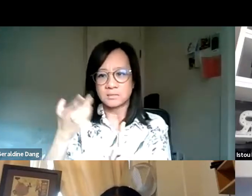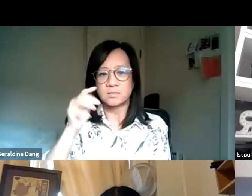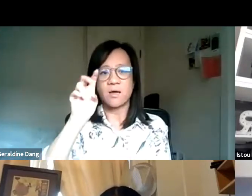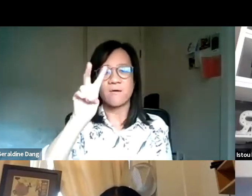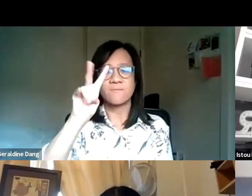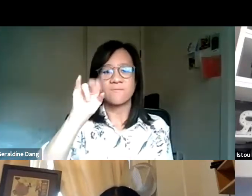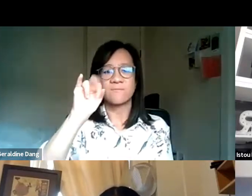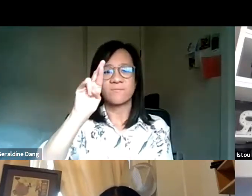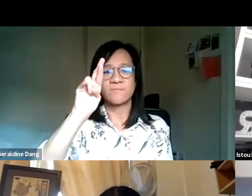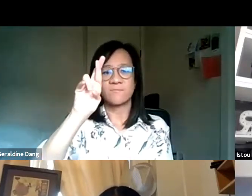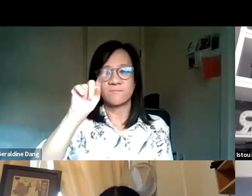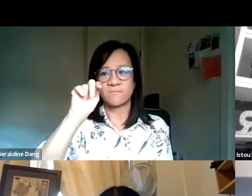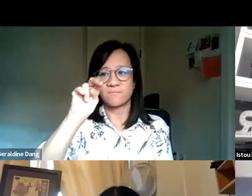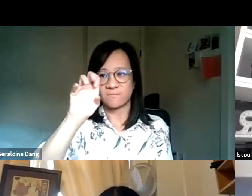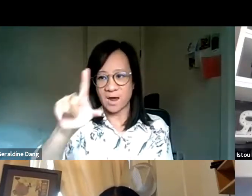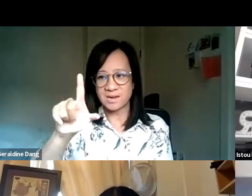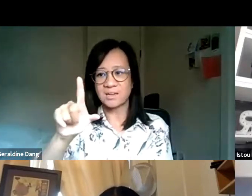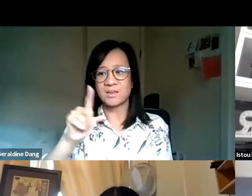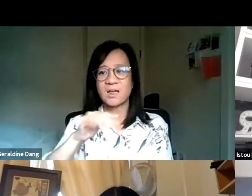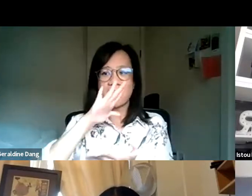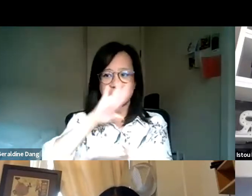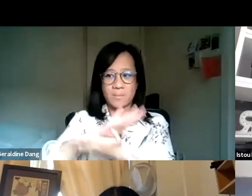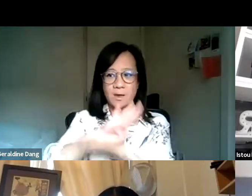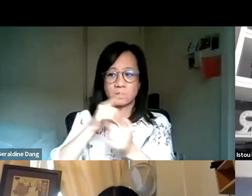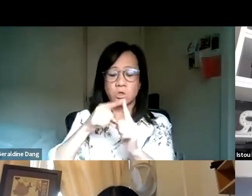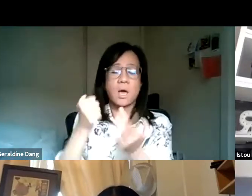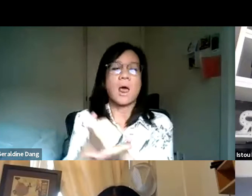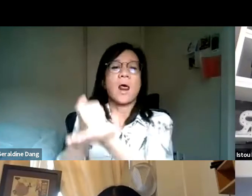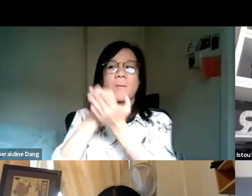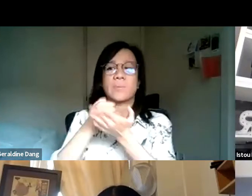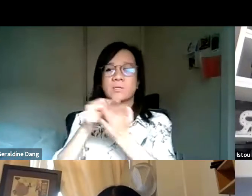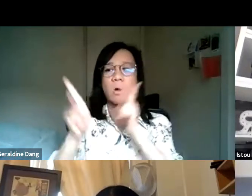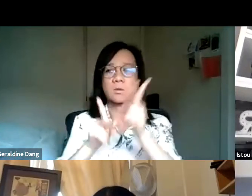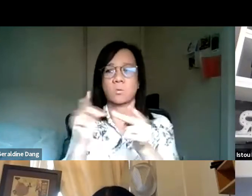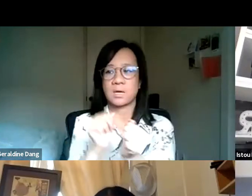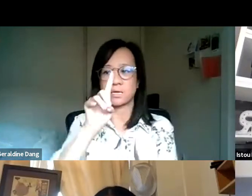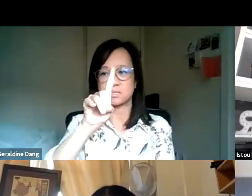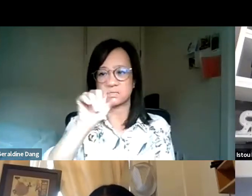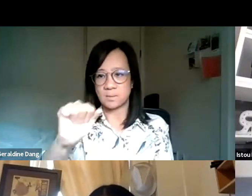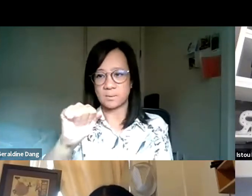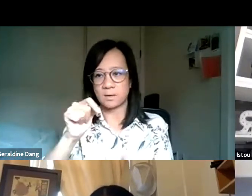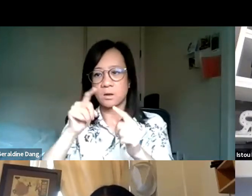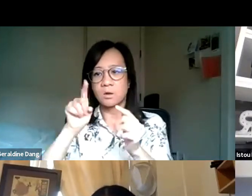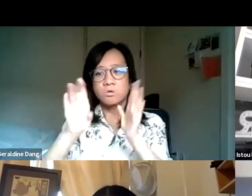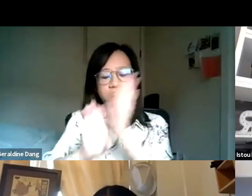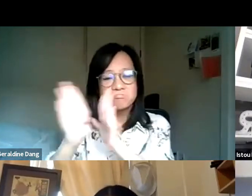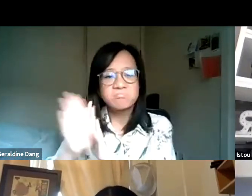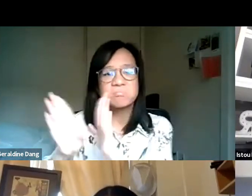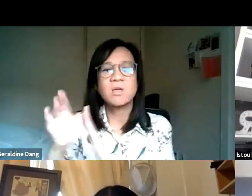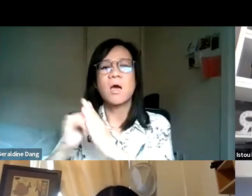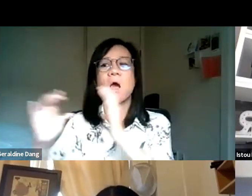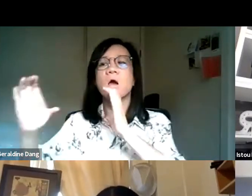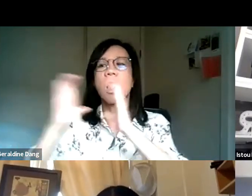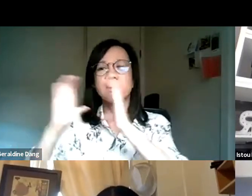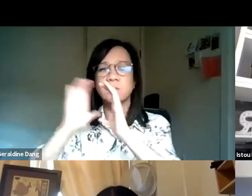I've been doing virtual academics and it's helped me to work with people with disabilities